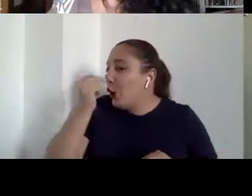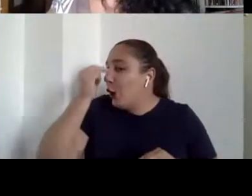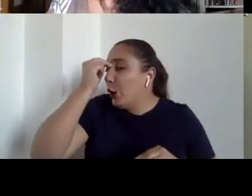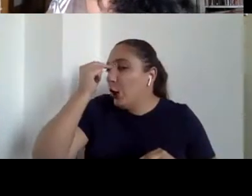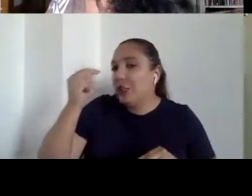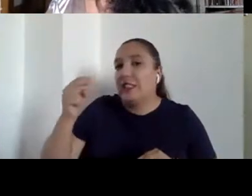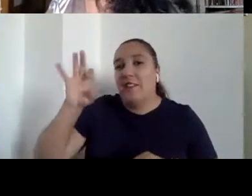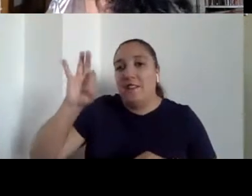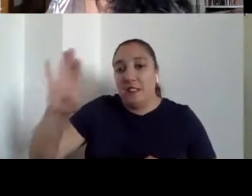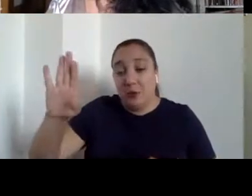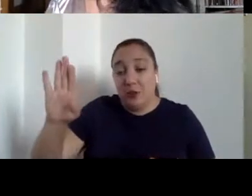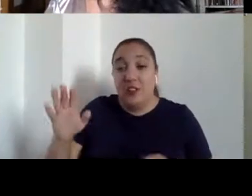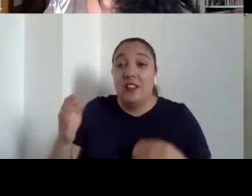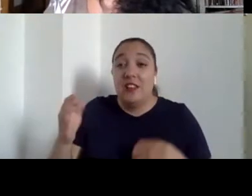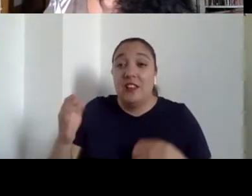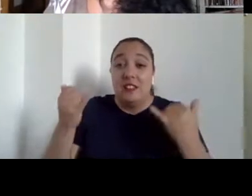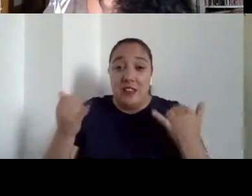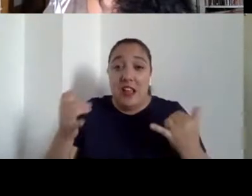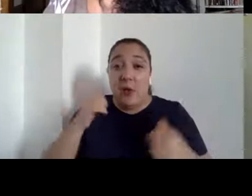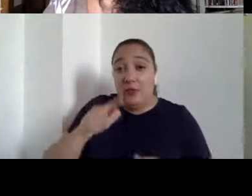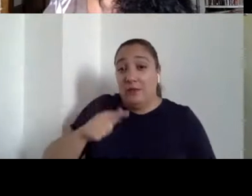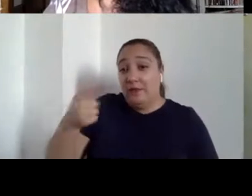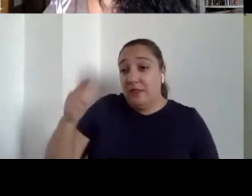note, I'm going to toss it back to Candace. Thank you, so much.